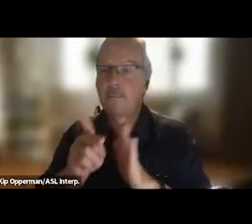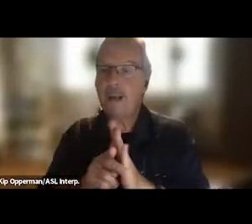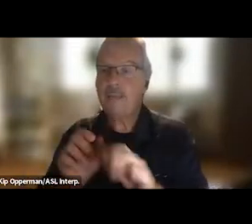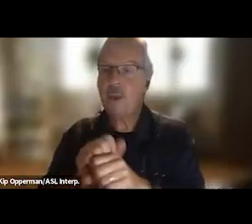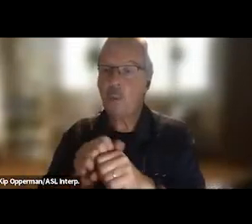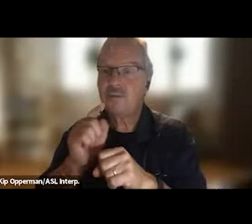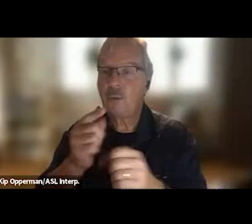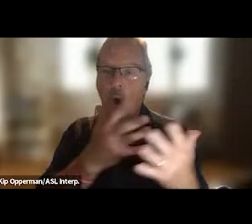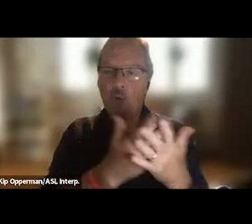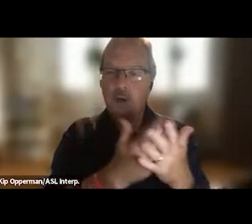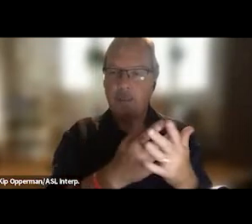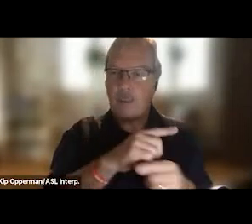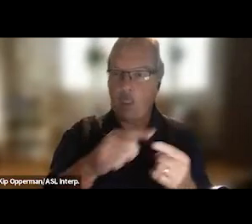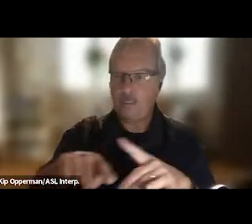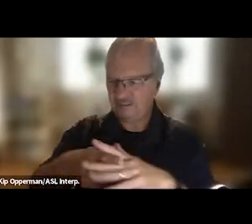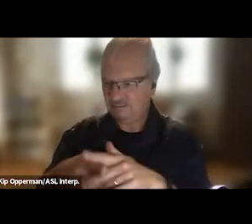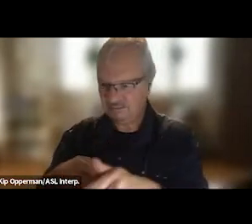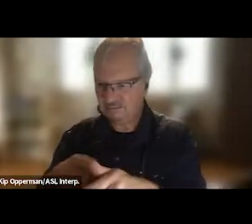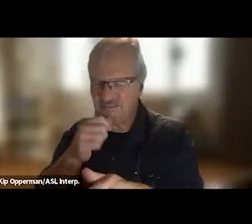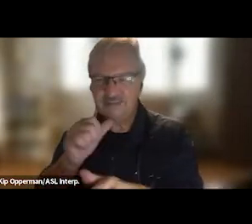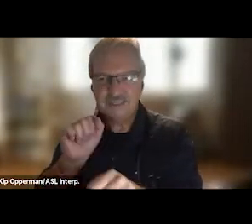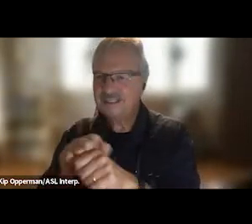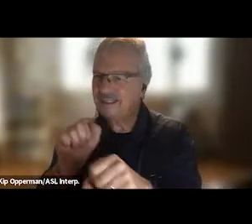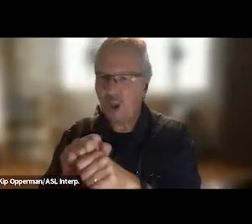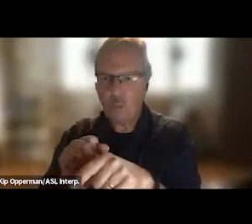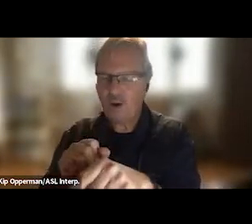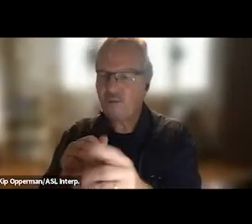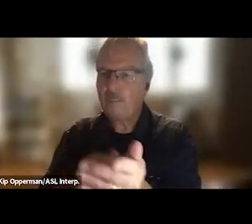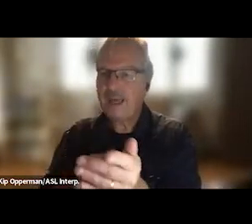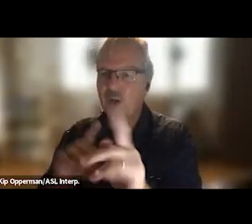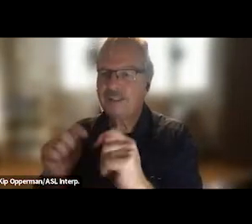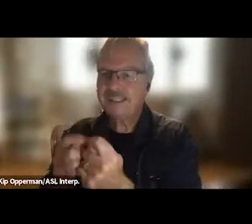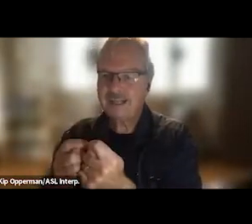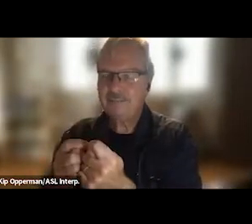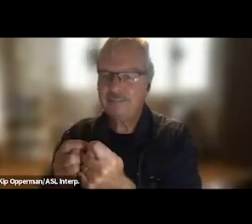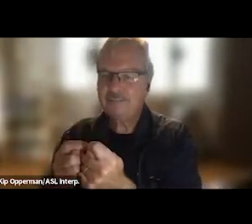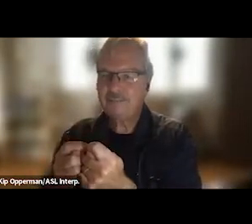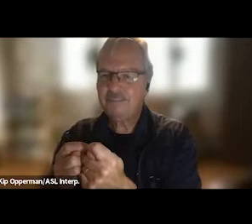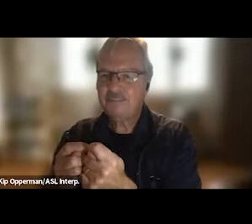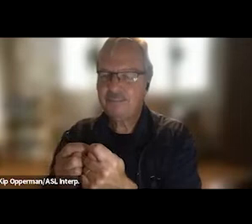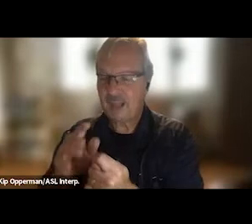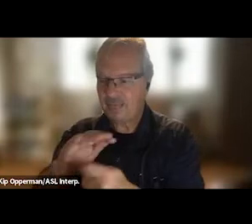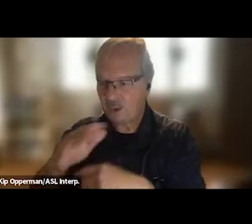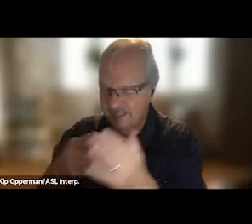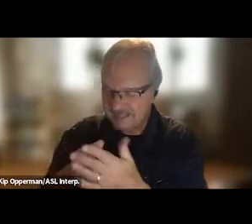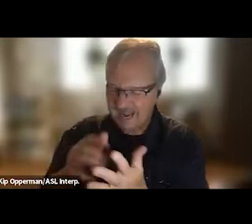but once implemented, we see that it's not only does it not work for our medical team, it throws their entire schedule into chaos.